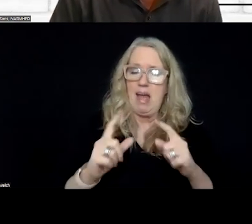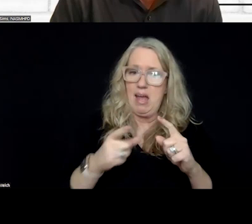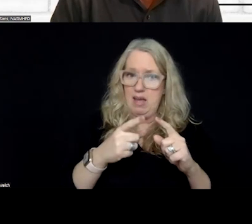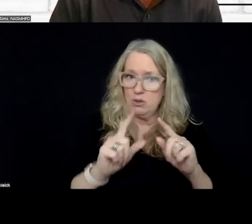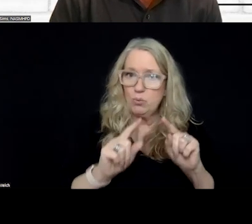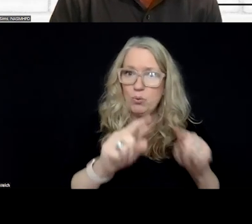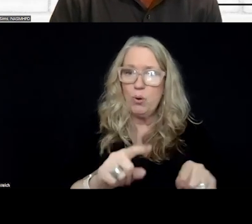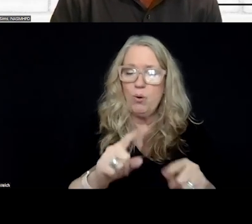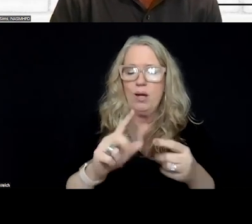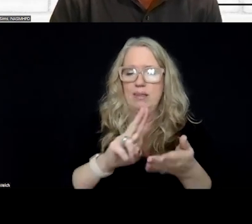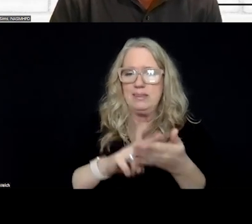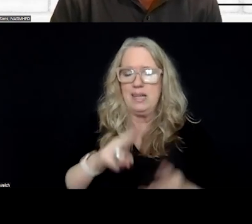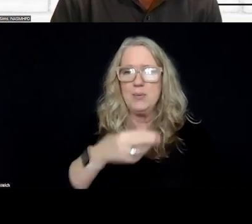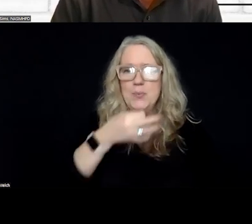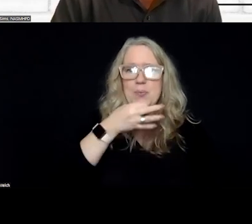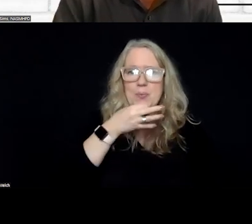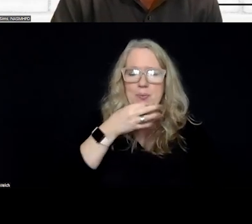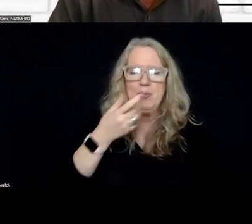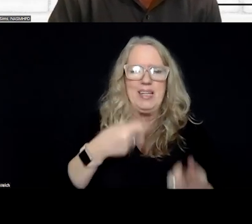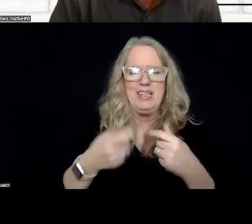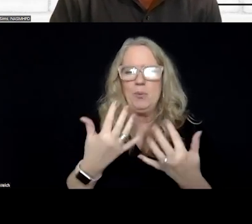SIGN UP SOONER RATHER THAN LATER. EVEN THOUGH IT IS NOT UNTIL